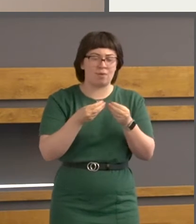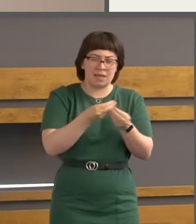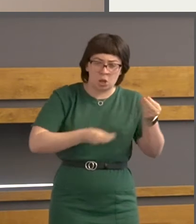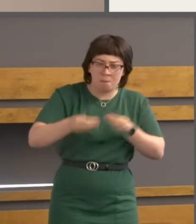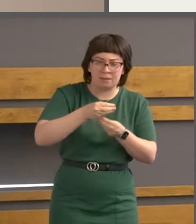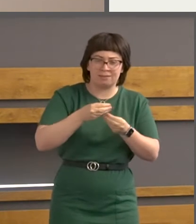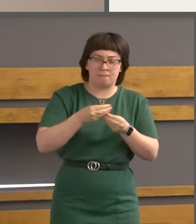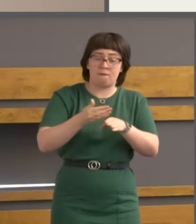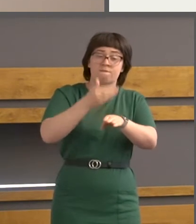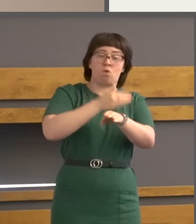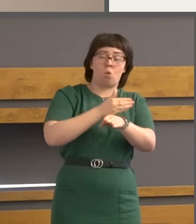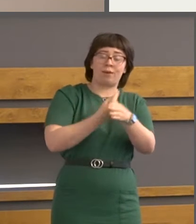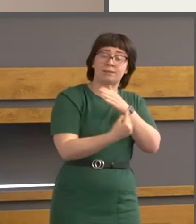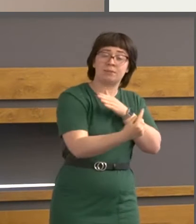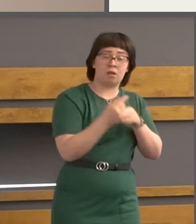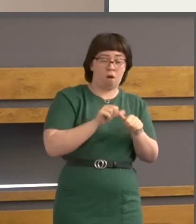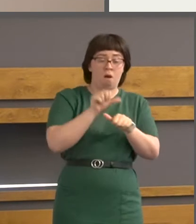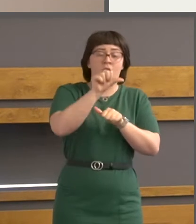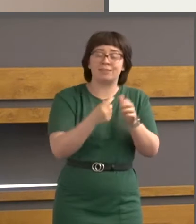before and after independence from British colonialism.